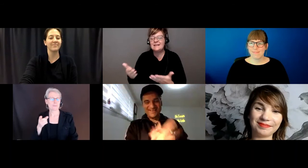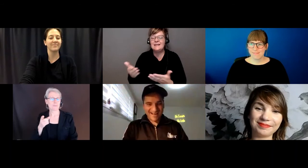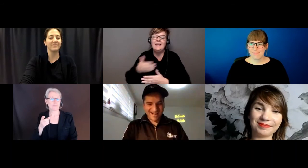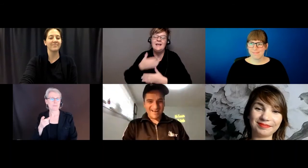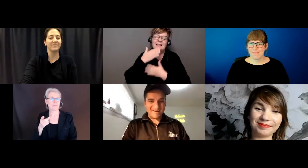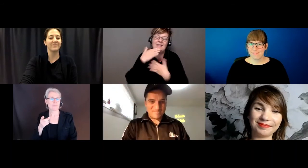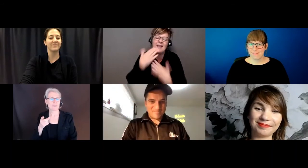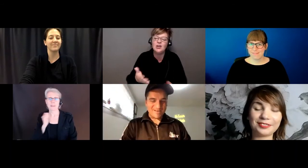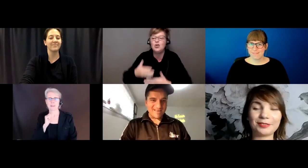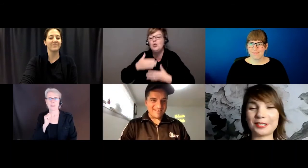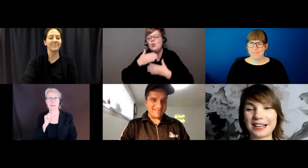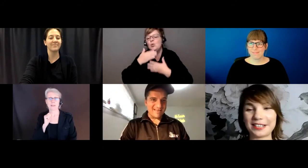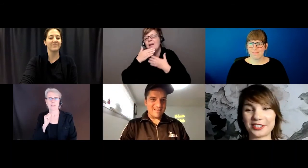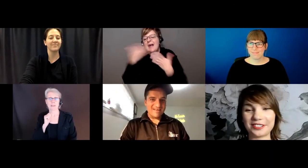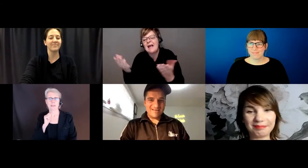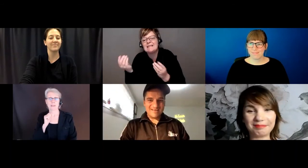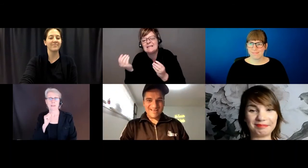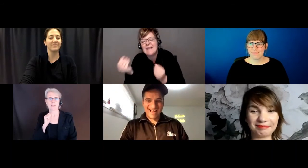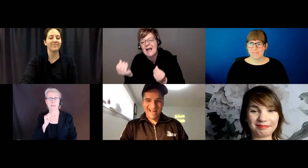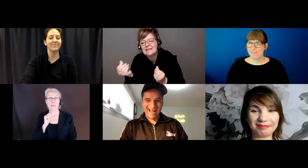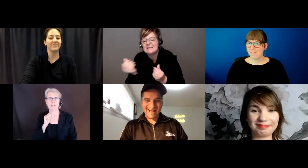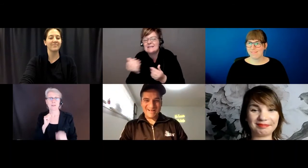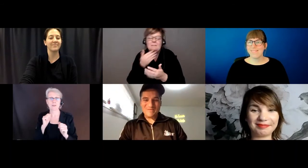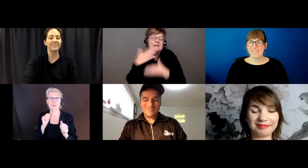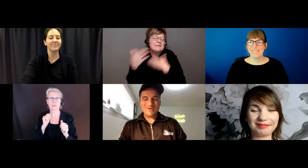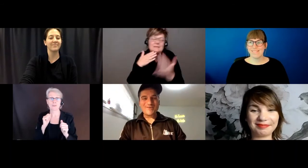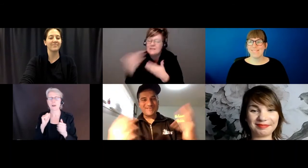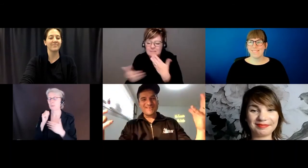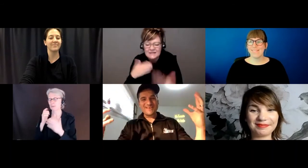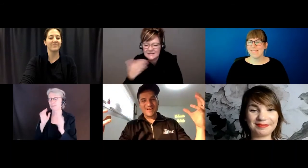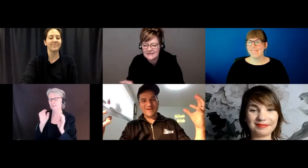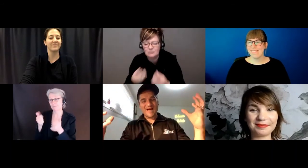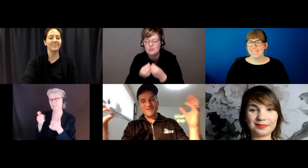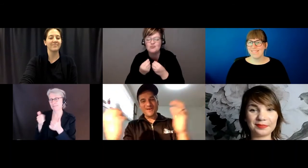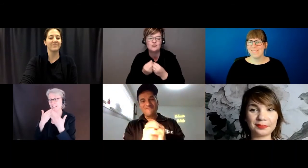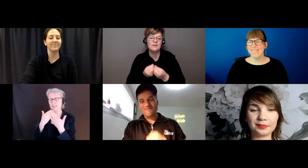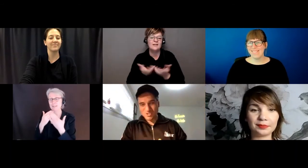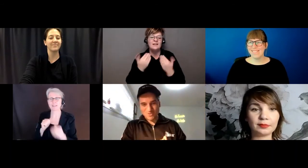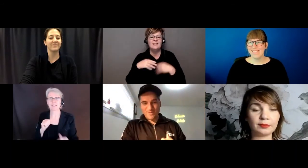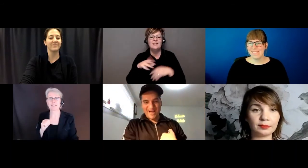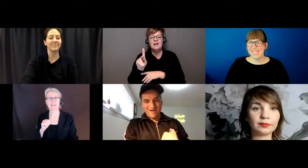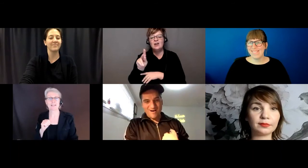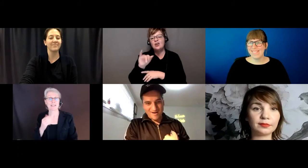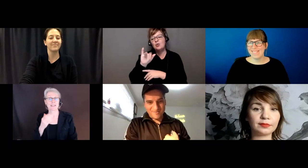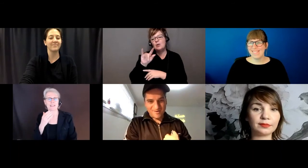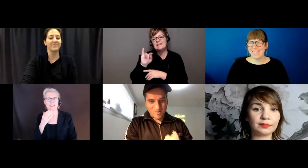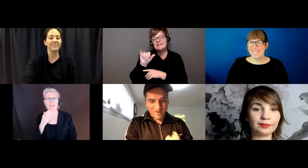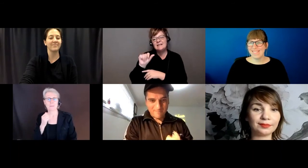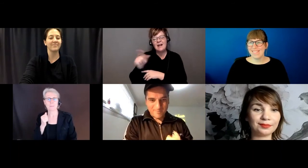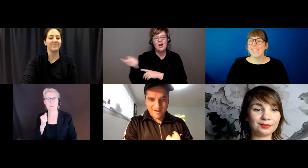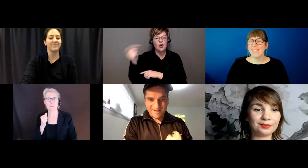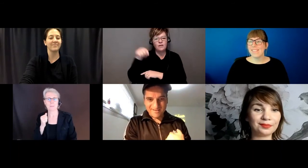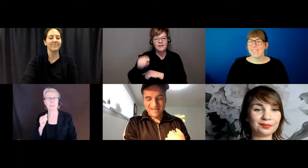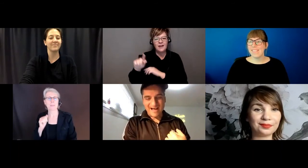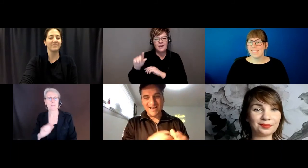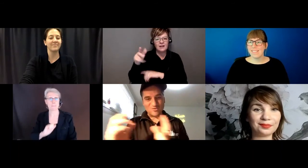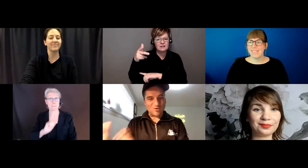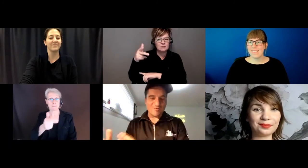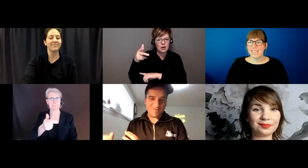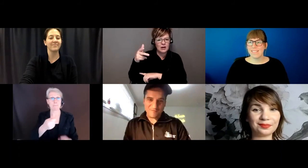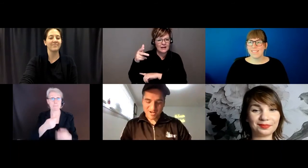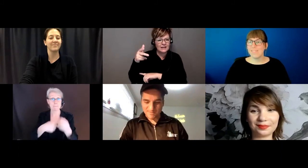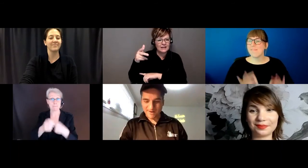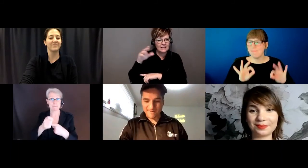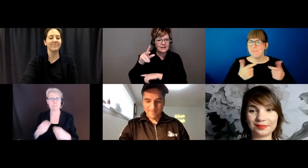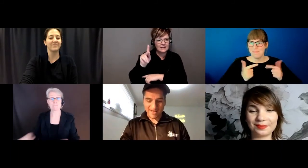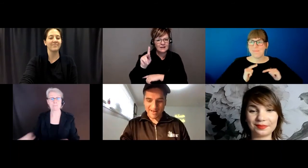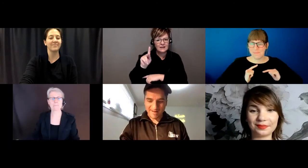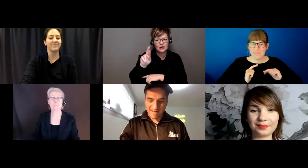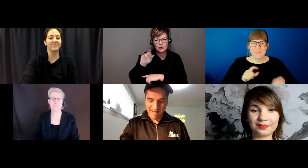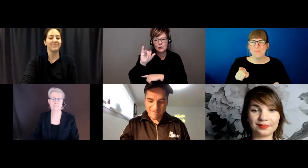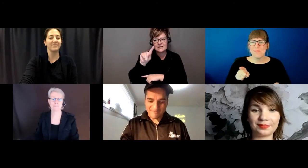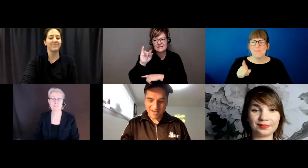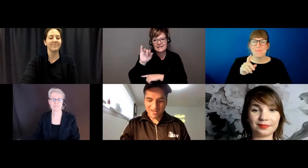I'M GOING TO INVITE YOU ON REAL QUICK BECAUSE I TOOK OVER THE FRENCH PART, BUT I'M INVITING